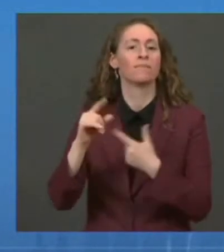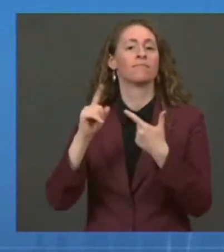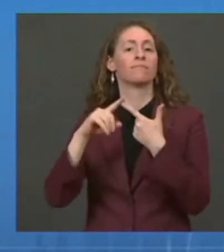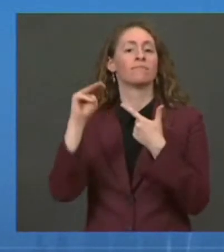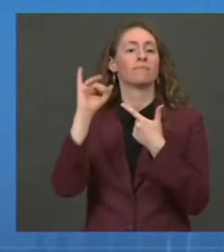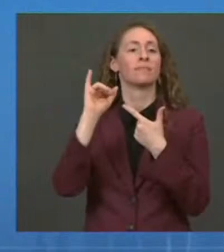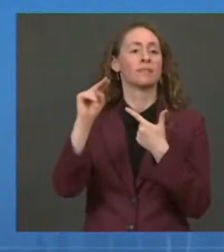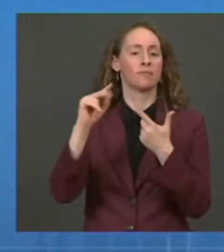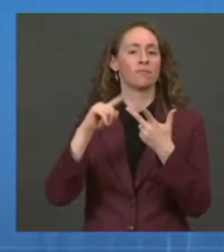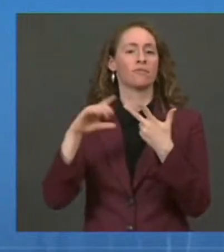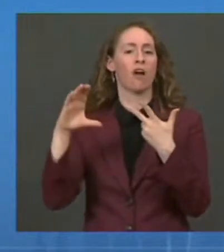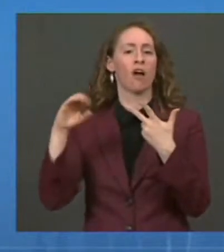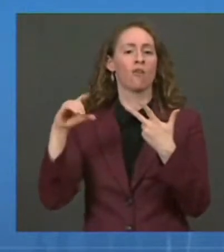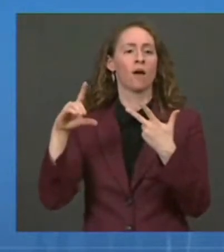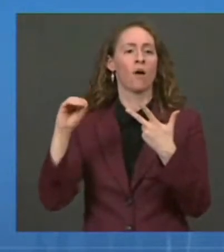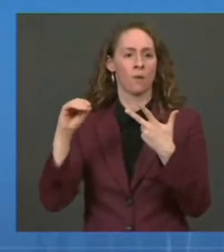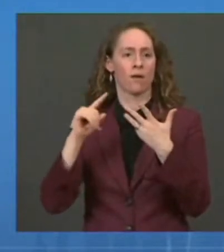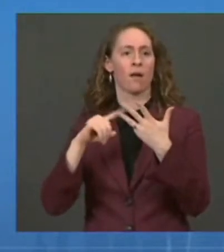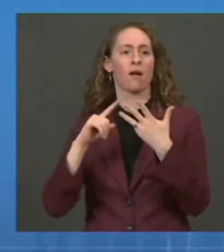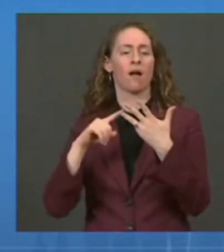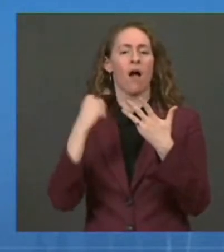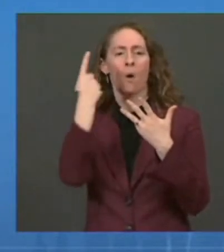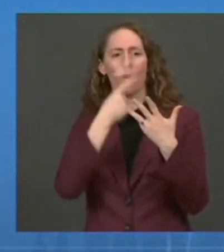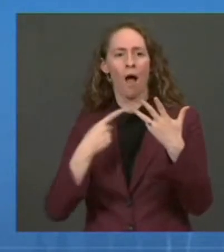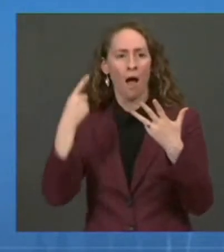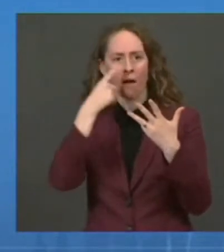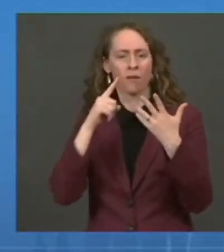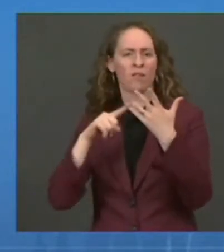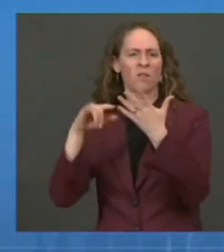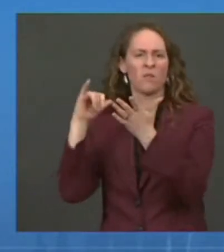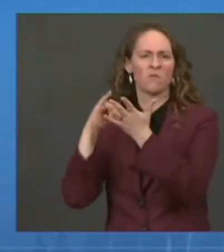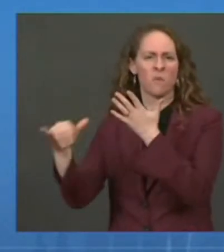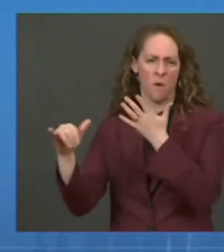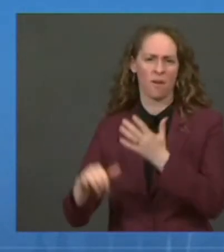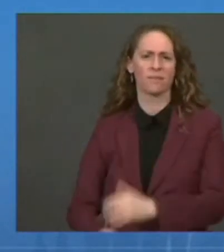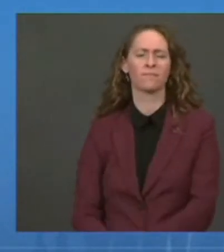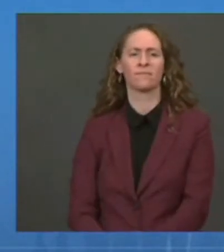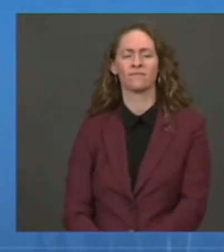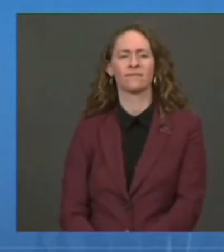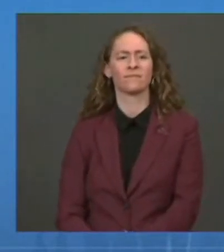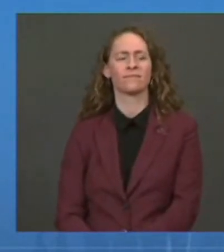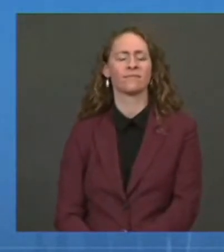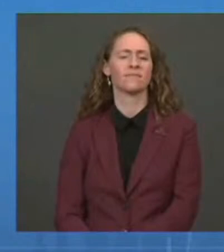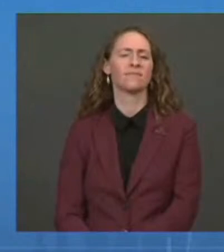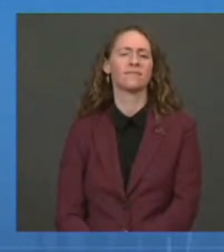IN CALIFORNIA. SINCE THEN ADDITIONAL STATES INCLUDING MINNESOTA, COLORADO, HAWAII AND NEW YORK HAVE